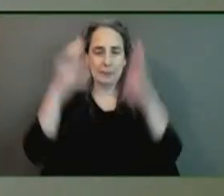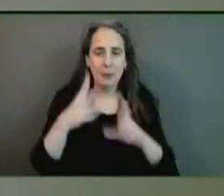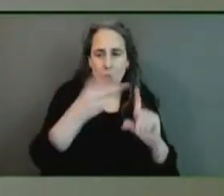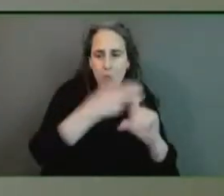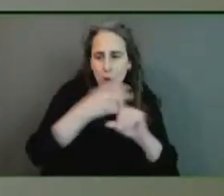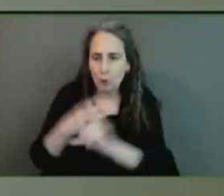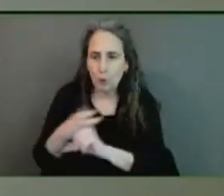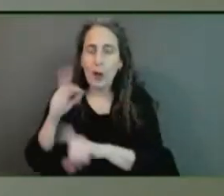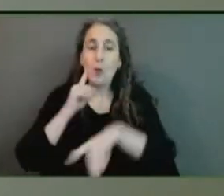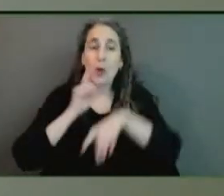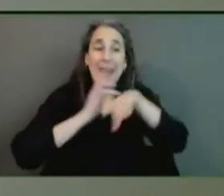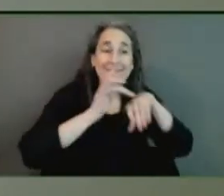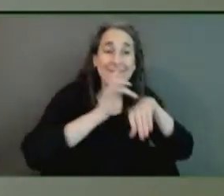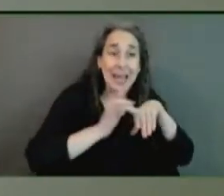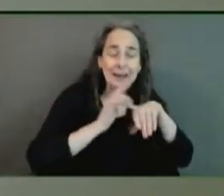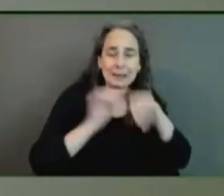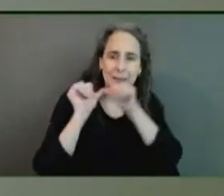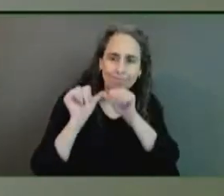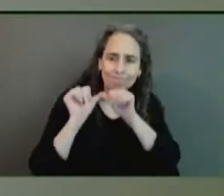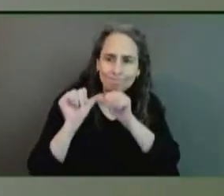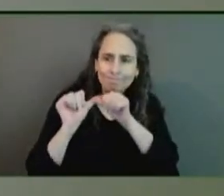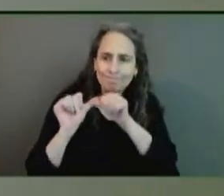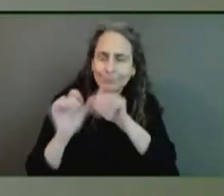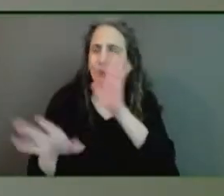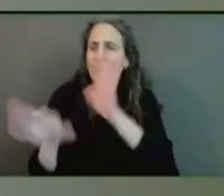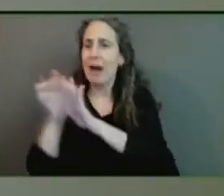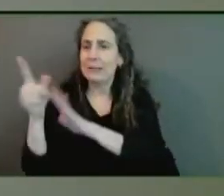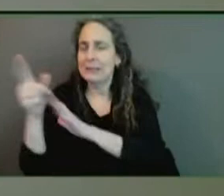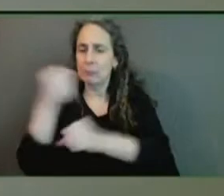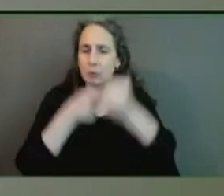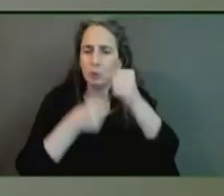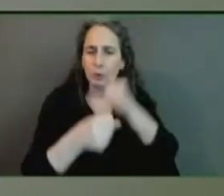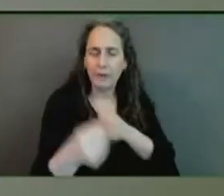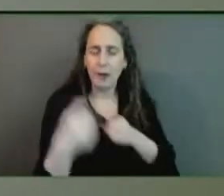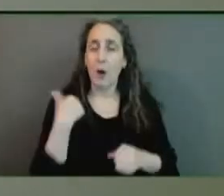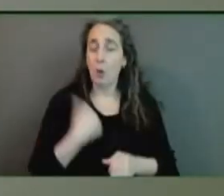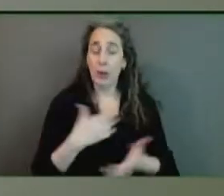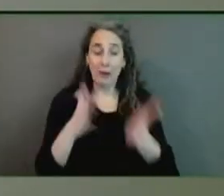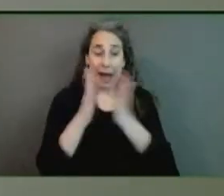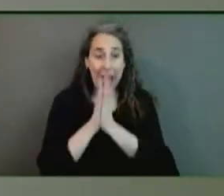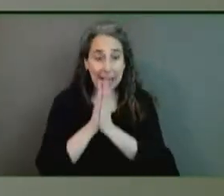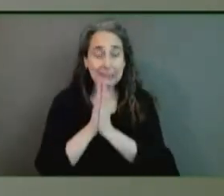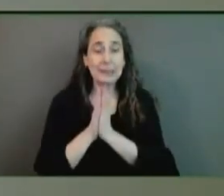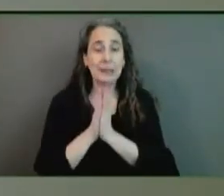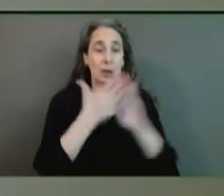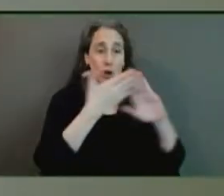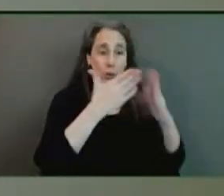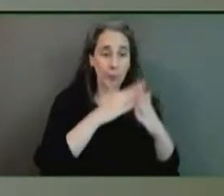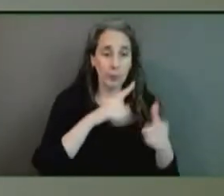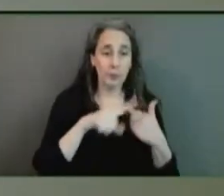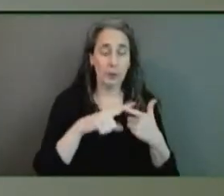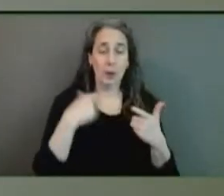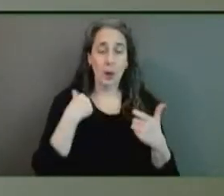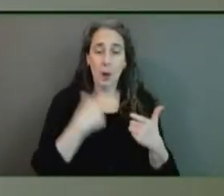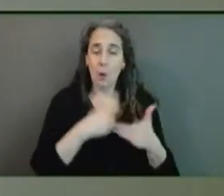week recruiting substitute teachers. We have vacancies that we continue to work very